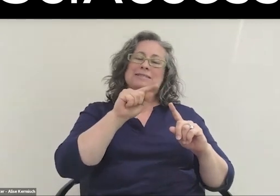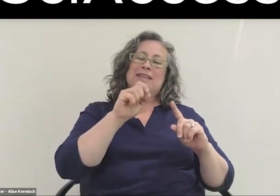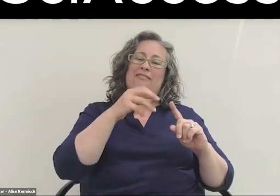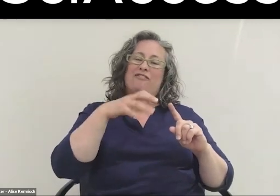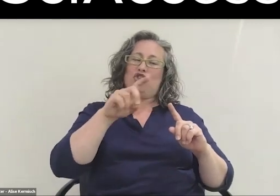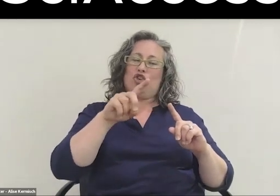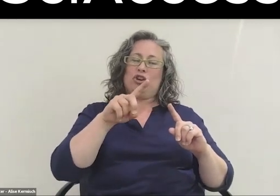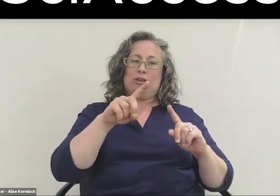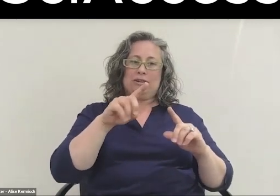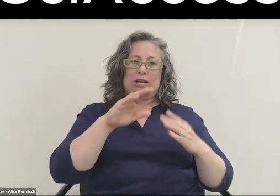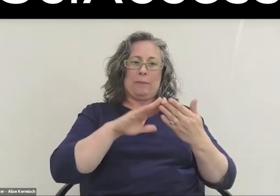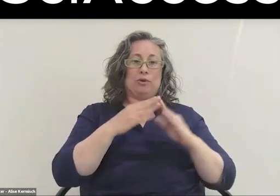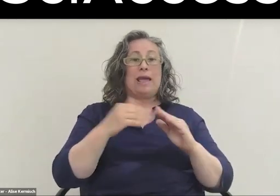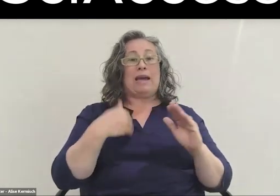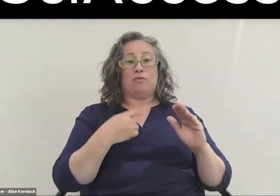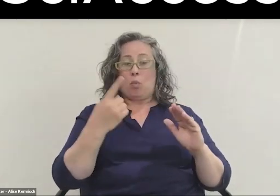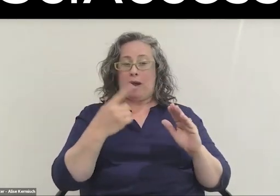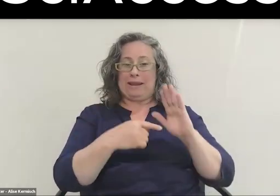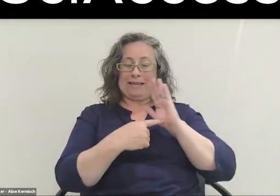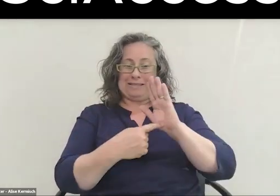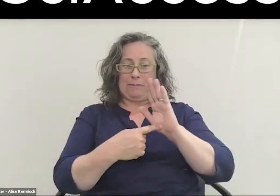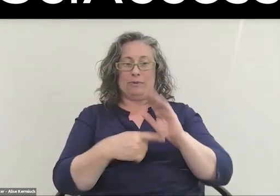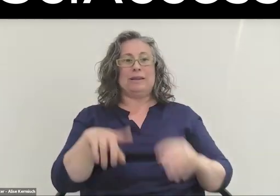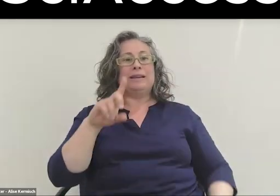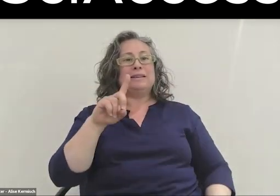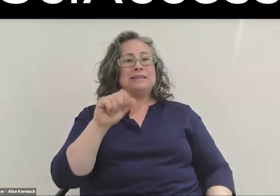Here's an example project. Danny has a service dog,